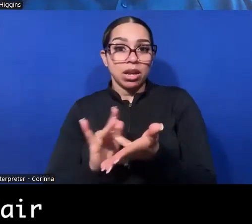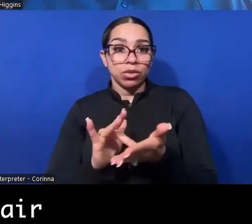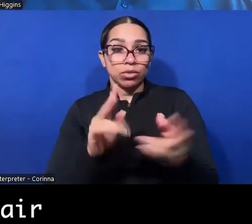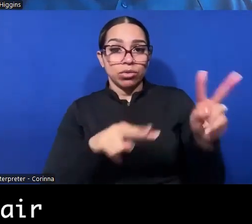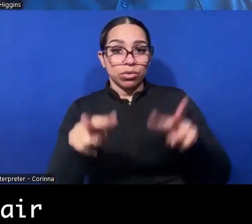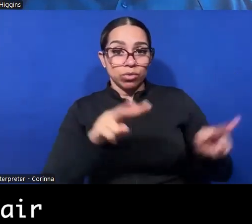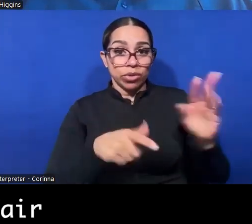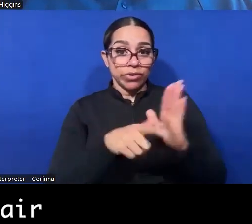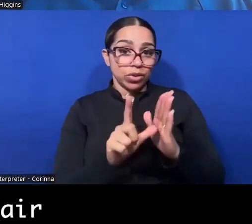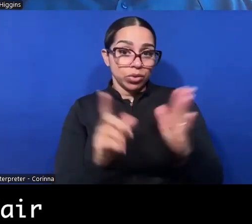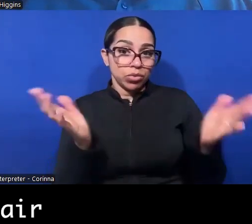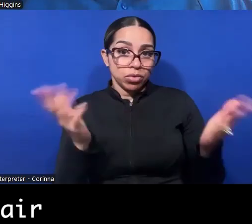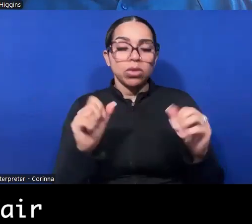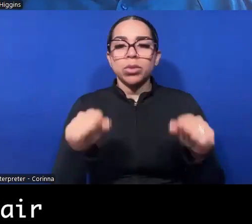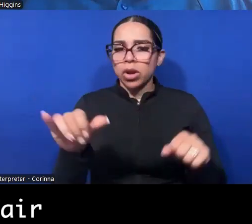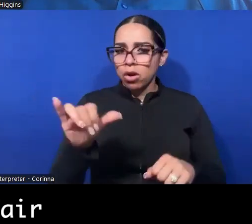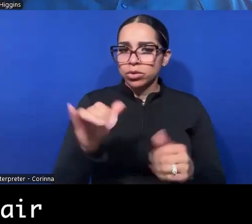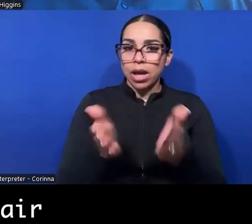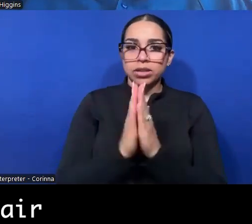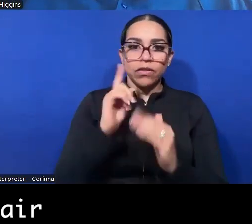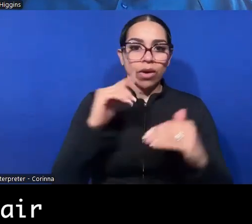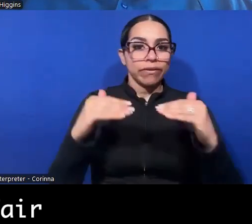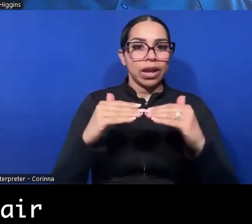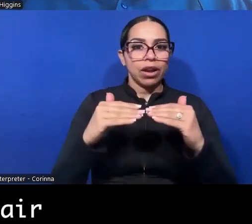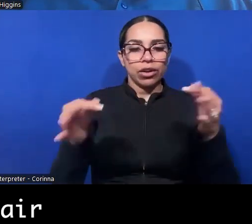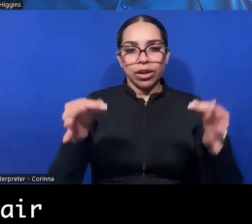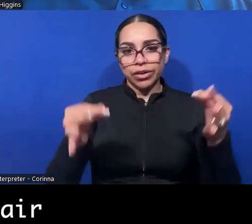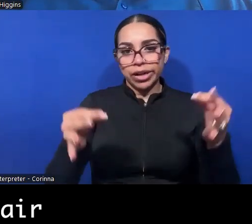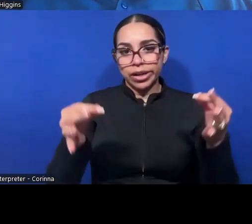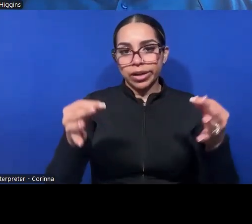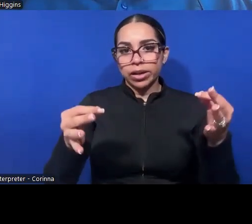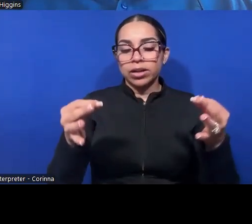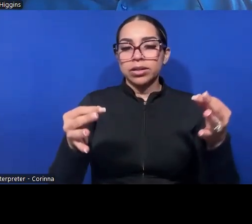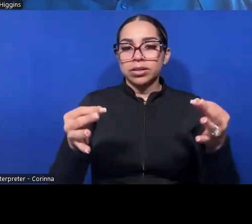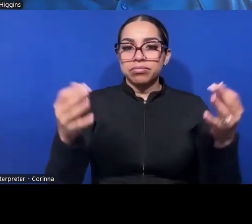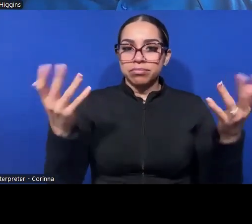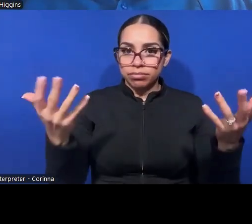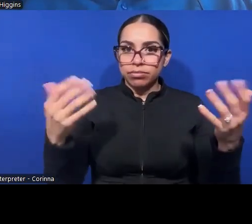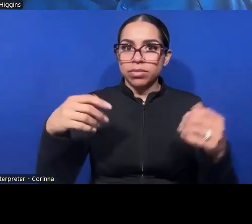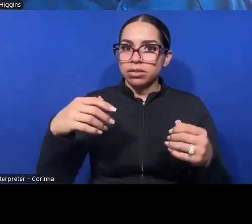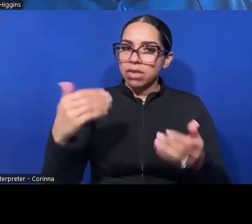But you can also ask for a fair hearing and, and go to a fair hearing. But you must again, you must first,